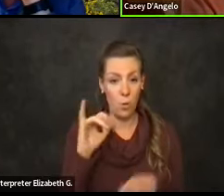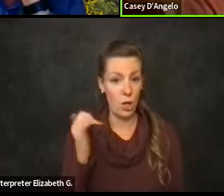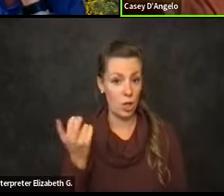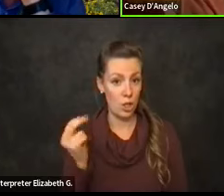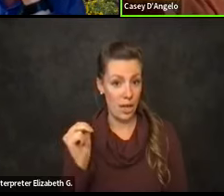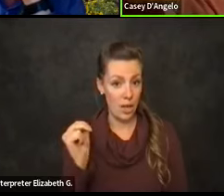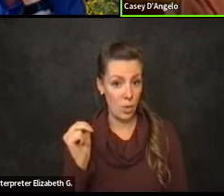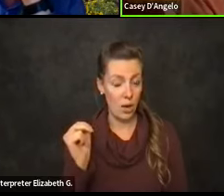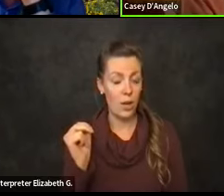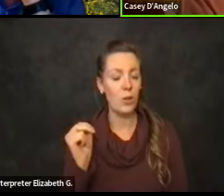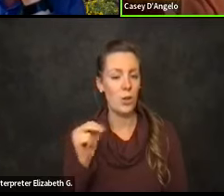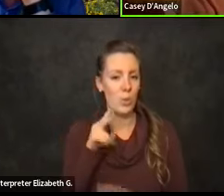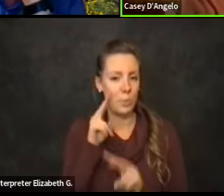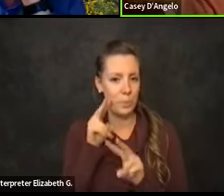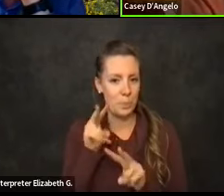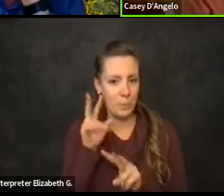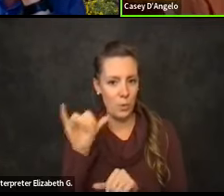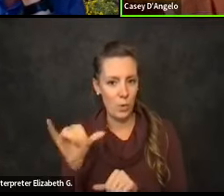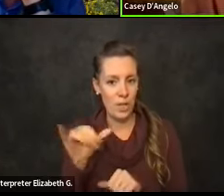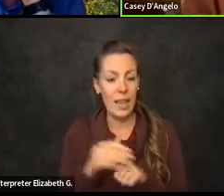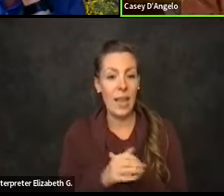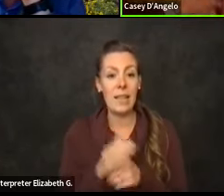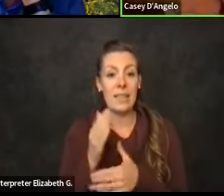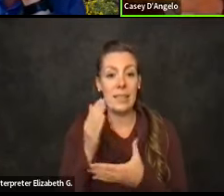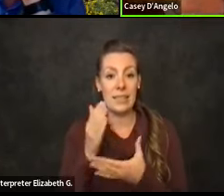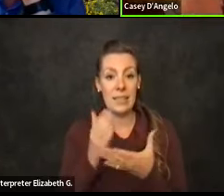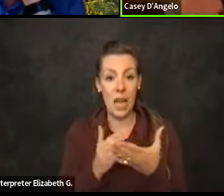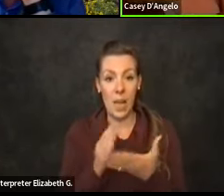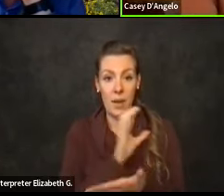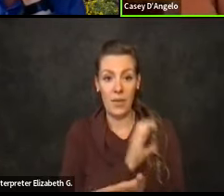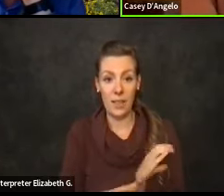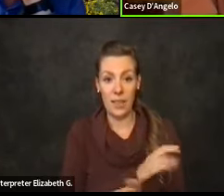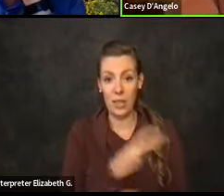forward to those and some of those clinics. Two of them are for high schools and two